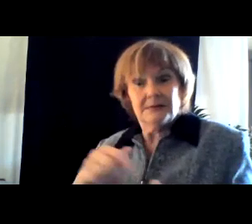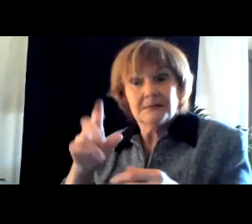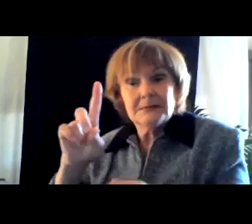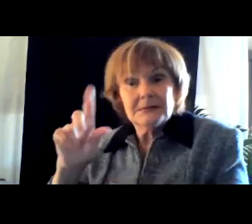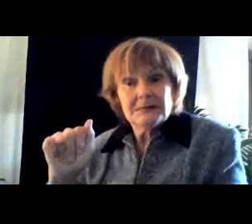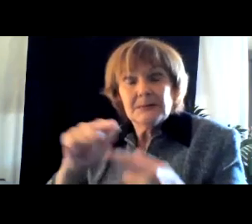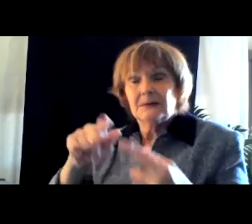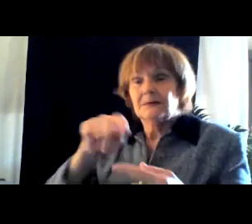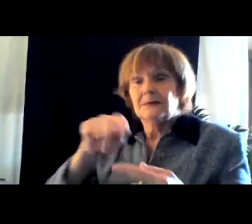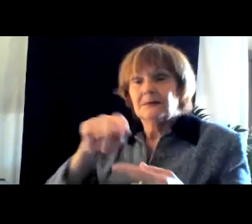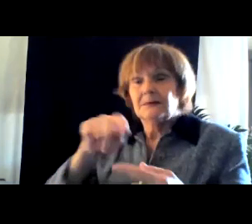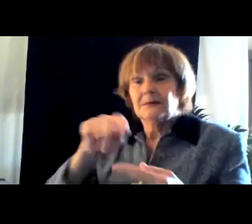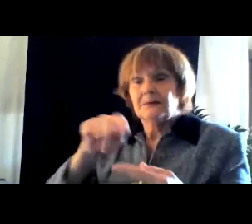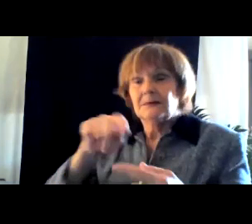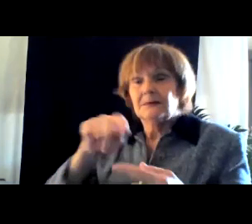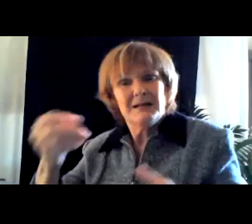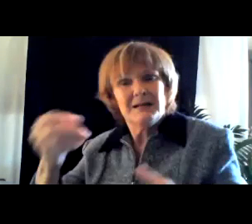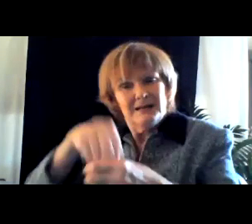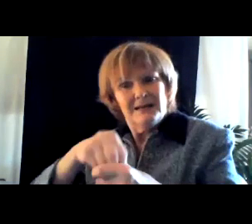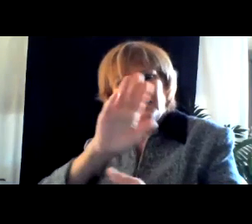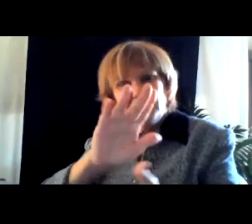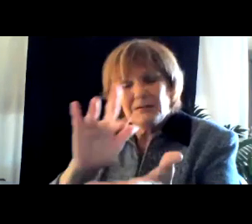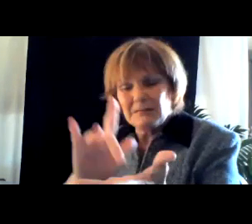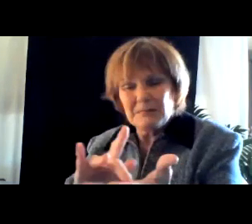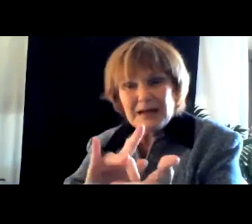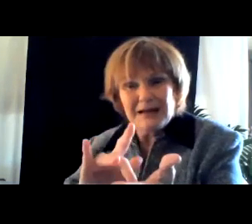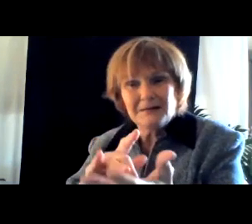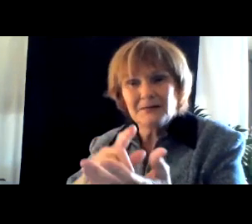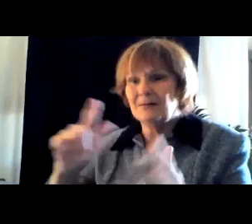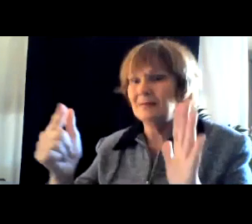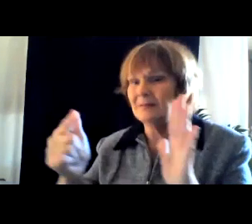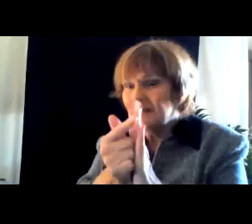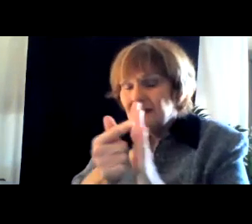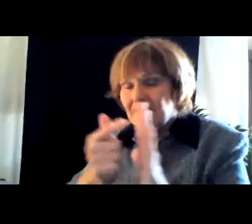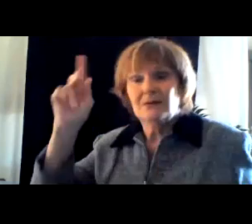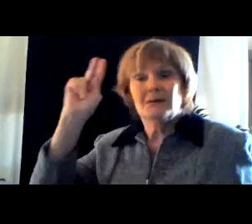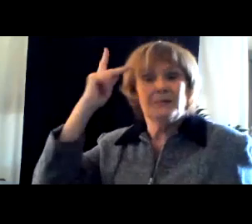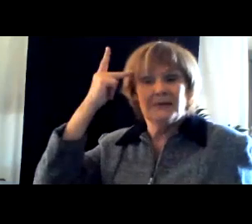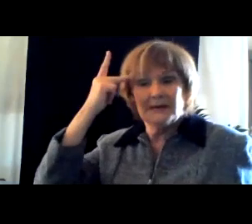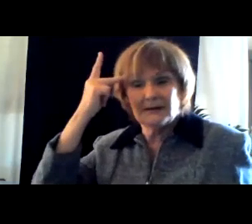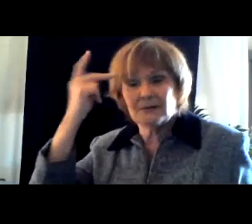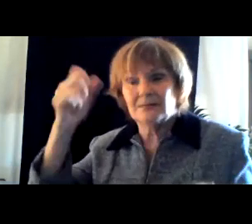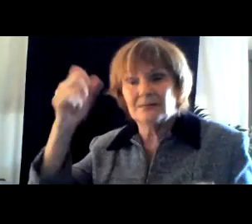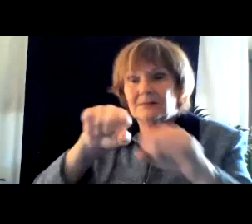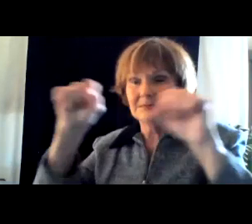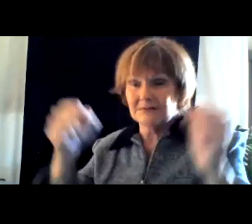that is embedded in our medical, our legal, our political, and our economic systems and such barriers create conditions